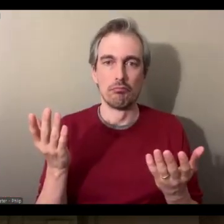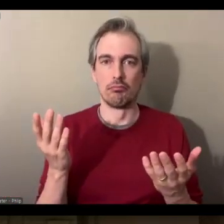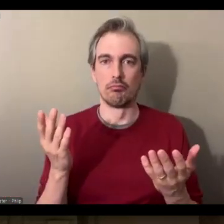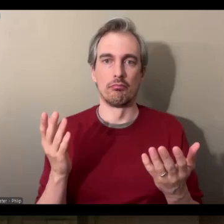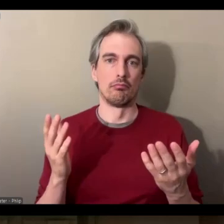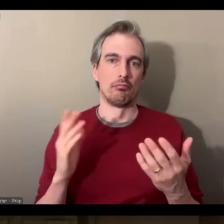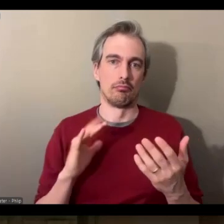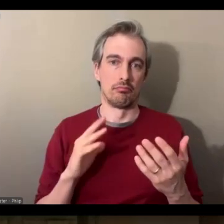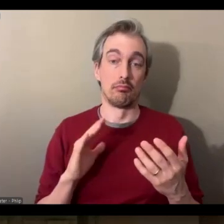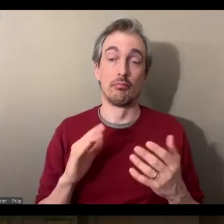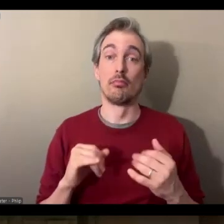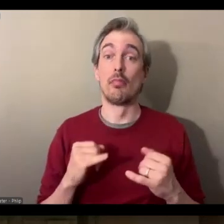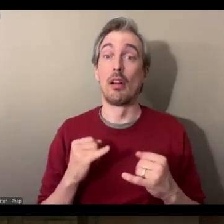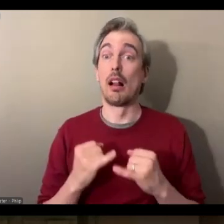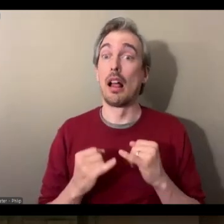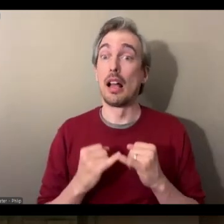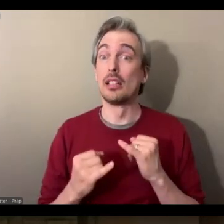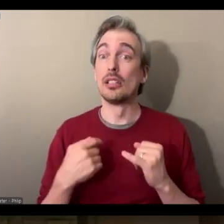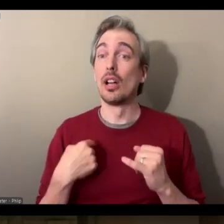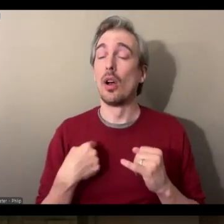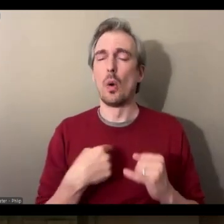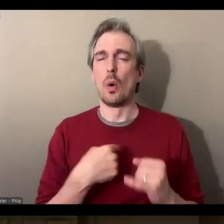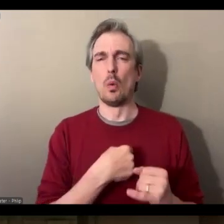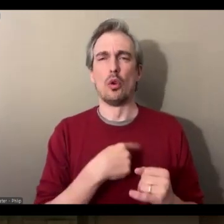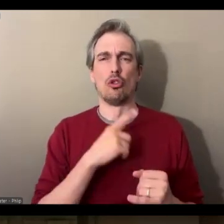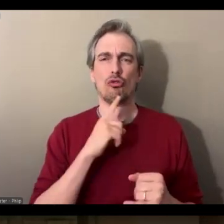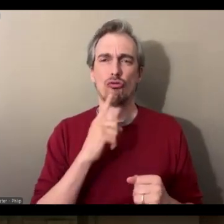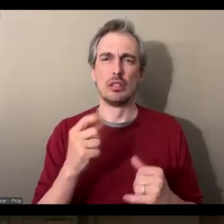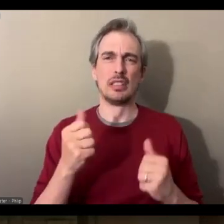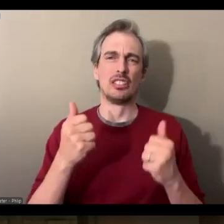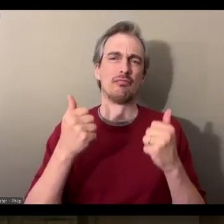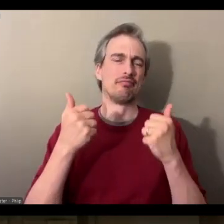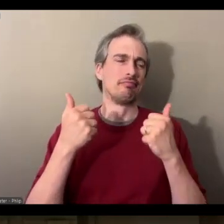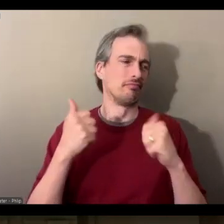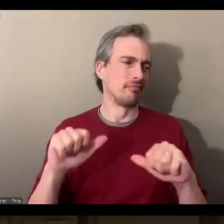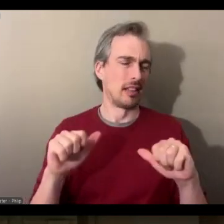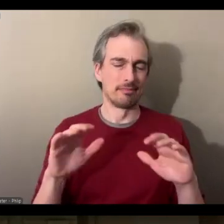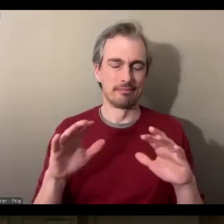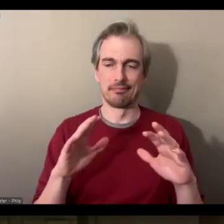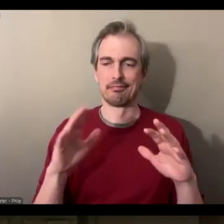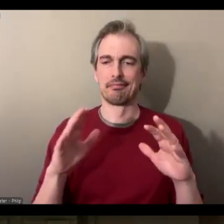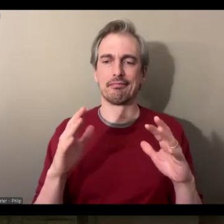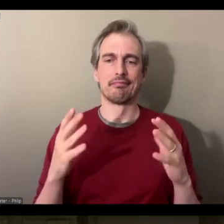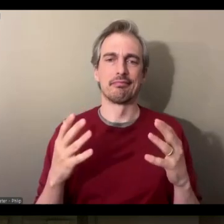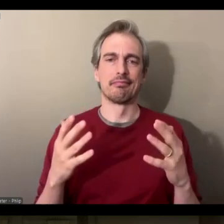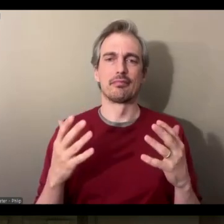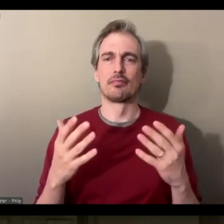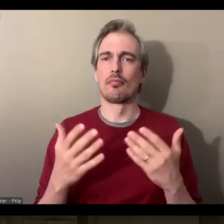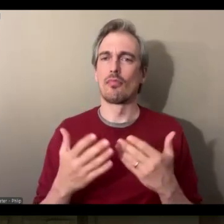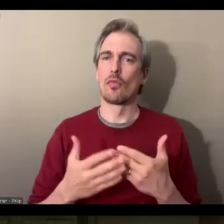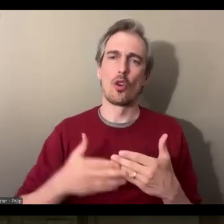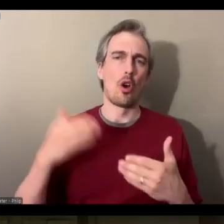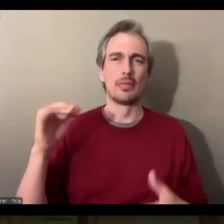really tried to do an almost interdisciplinary approach to accessibility from the side of my